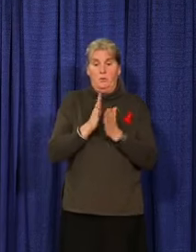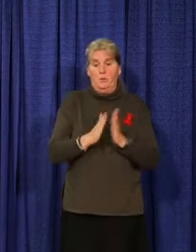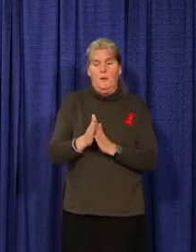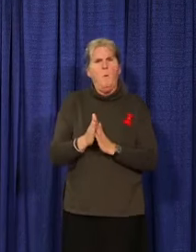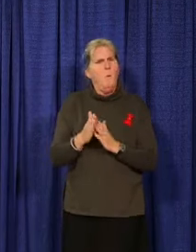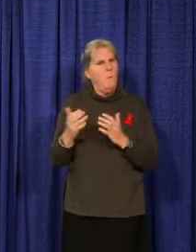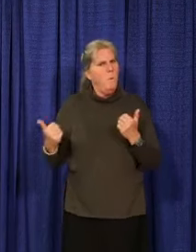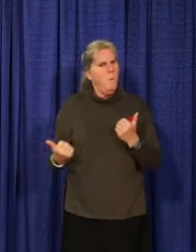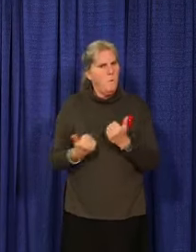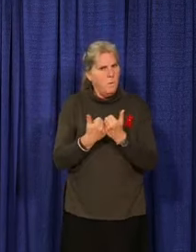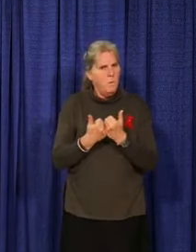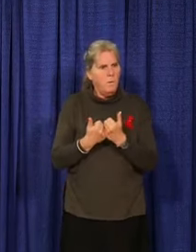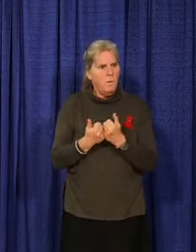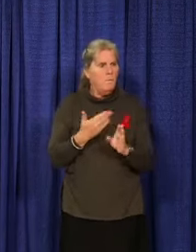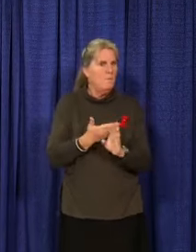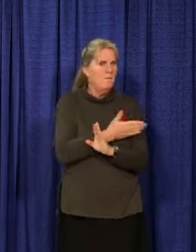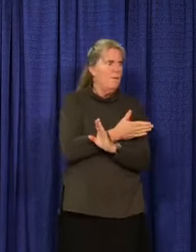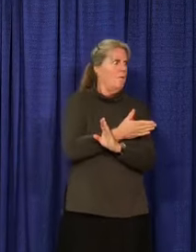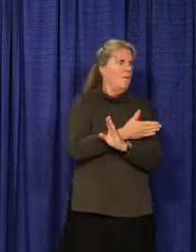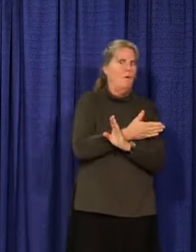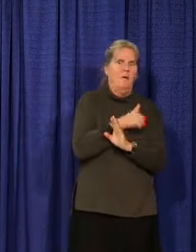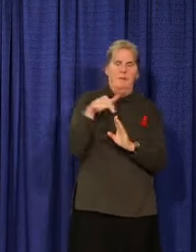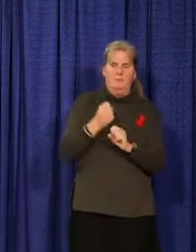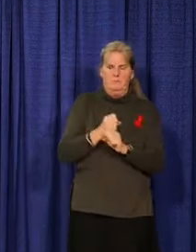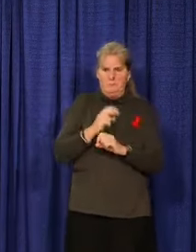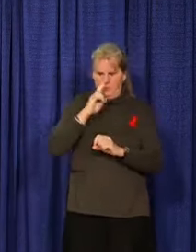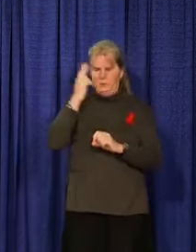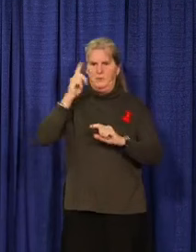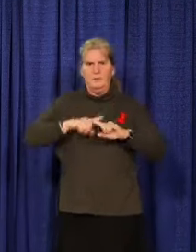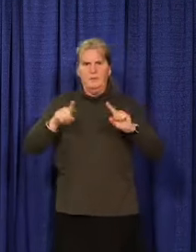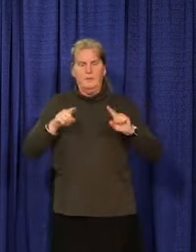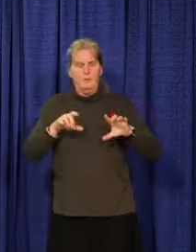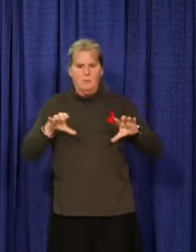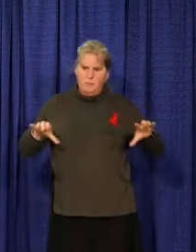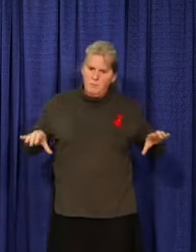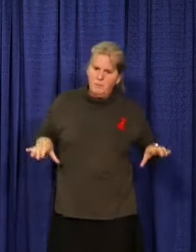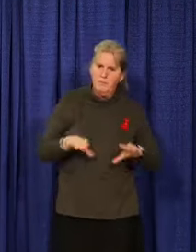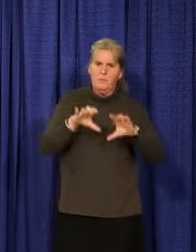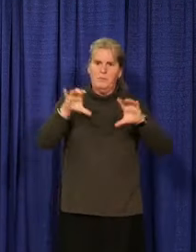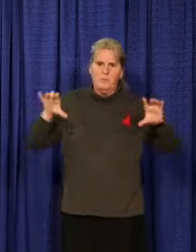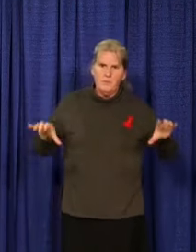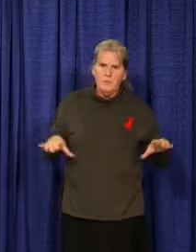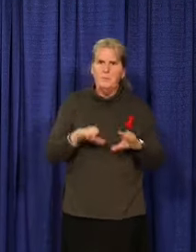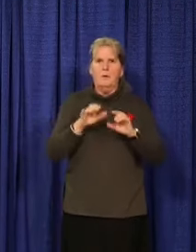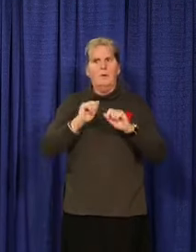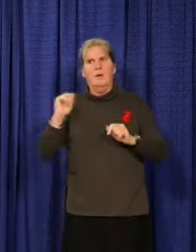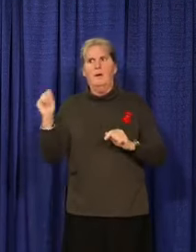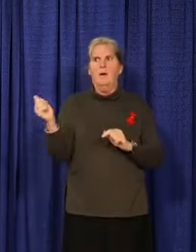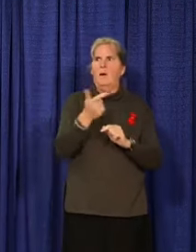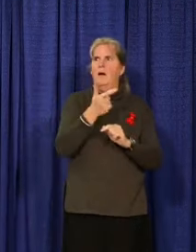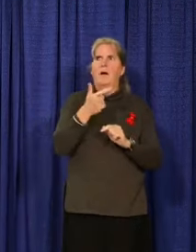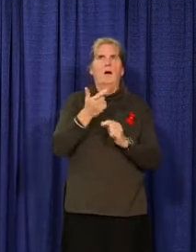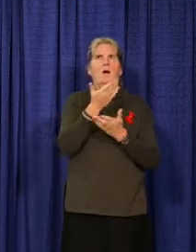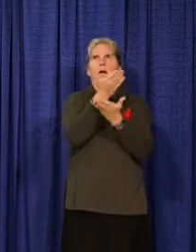Planning for this school year has been challenging and different than other years. It has taken a tremendous amount of effort from individuals